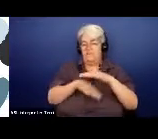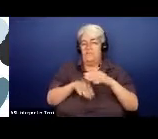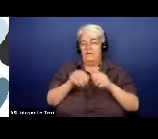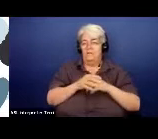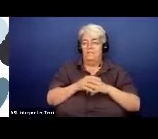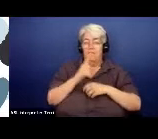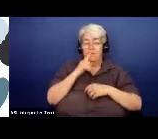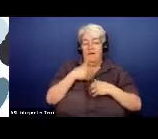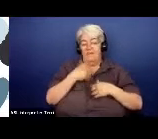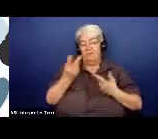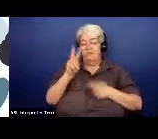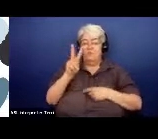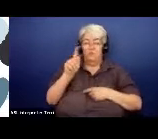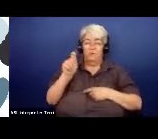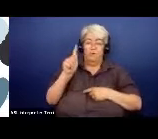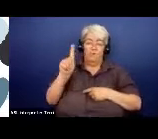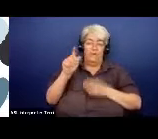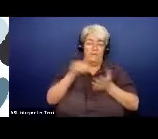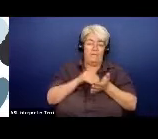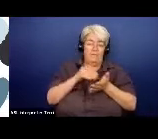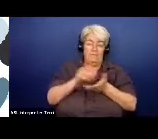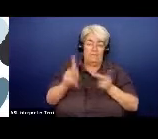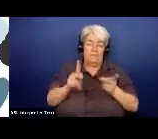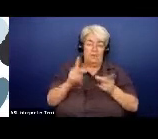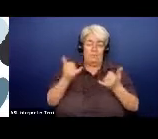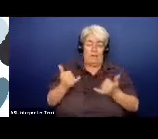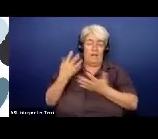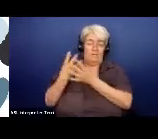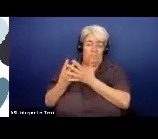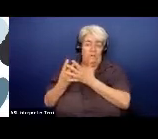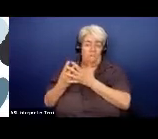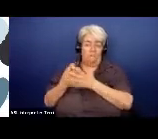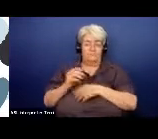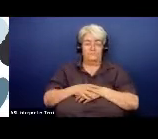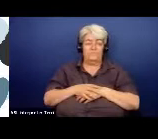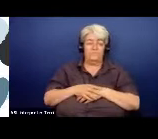We have $2.1 million people nationally who are incarcerated in the United States. Seven